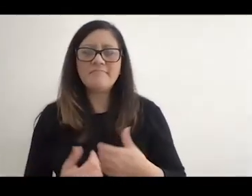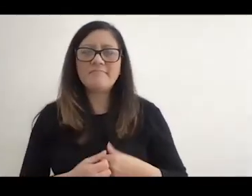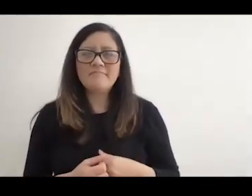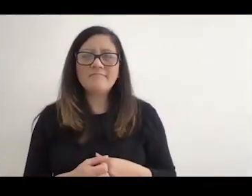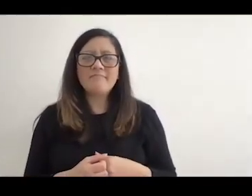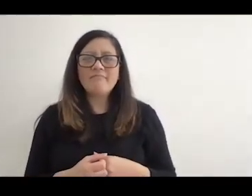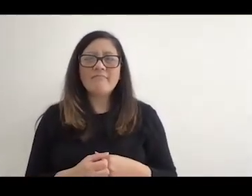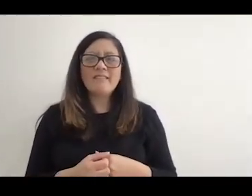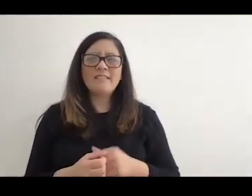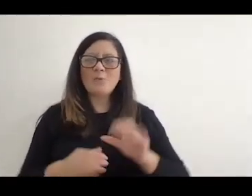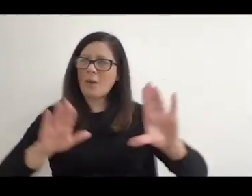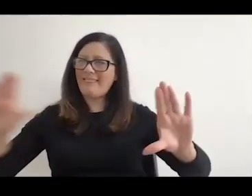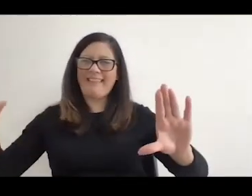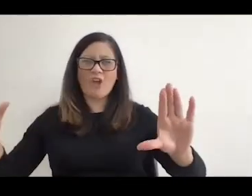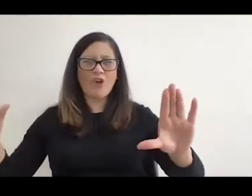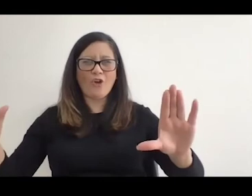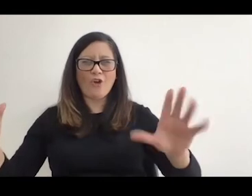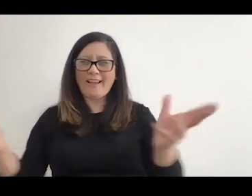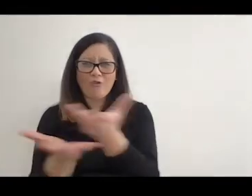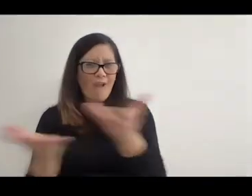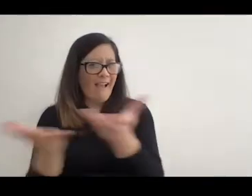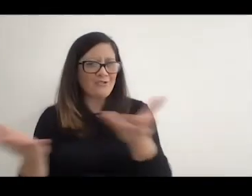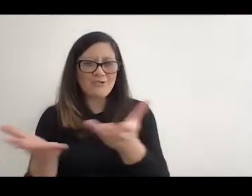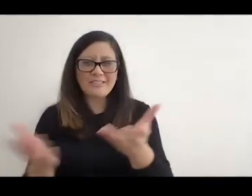the interaction with her and her client